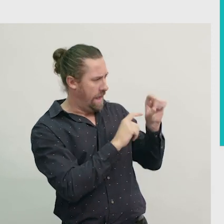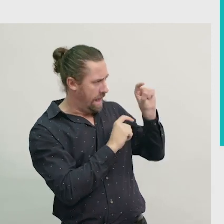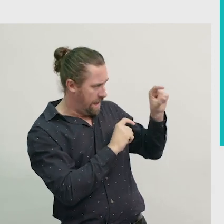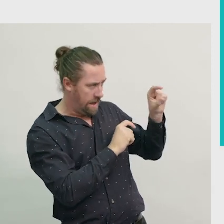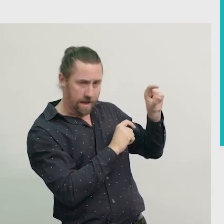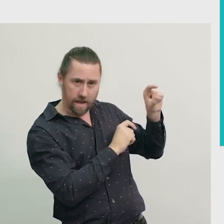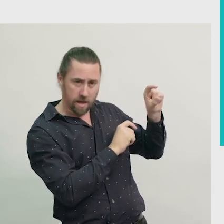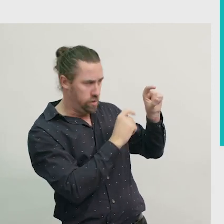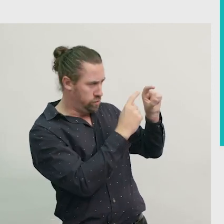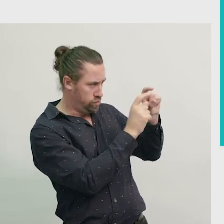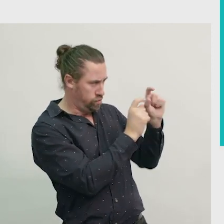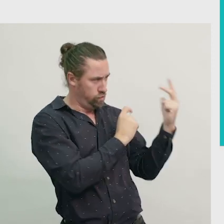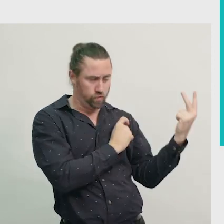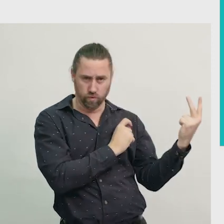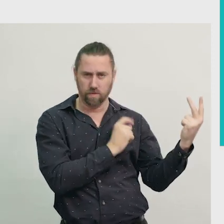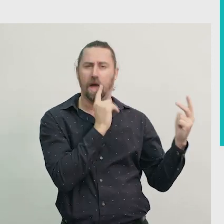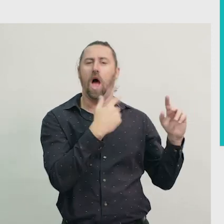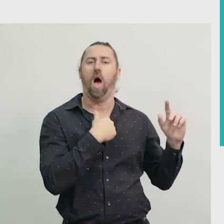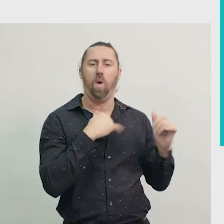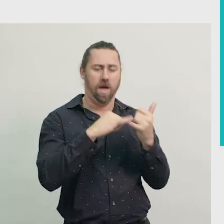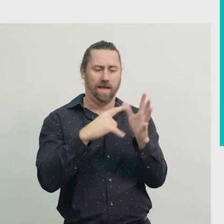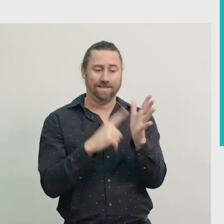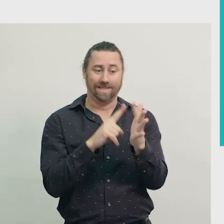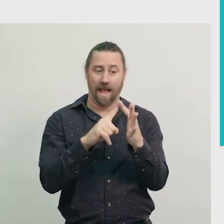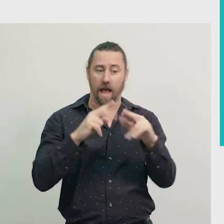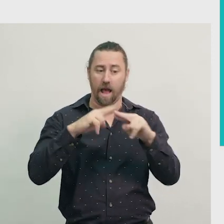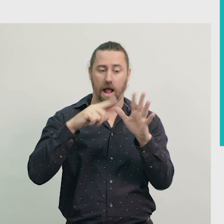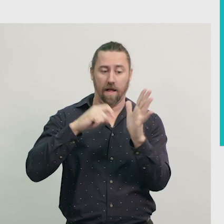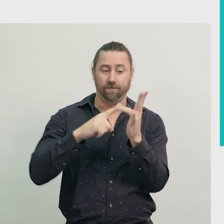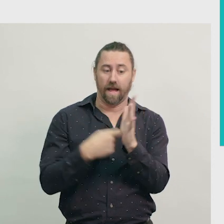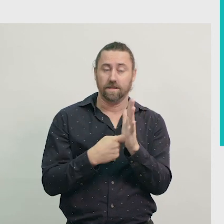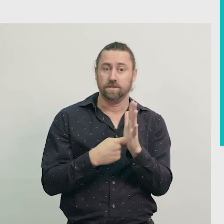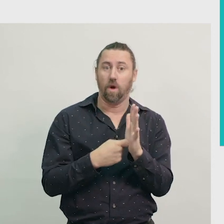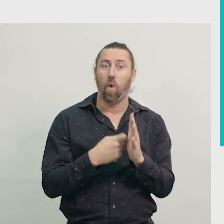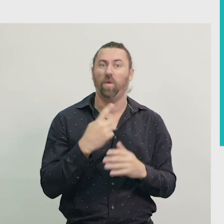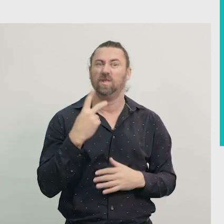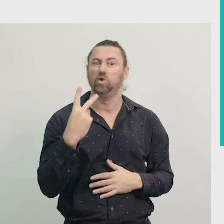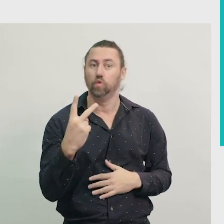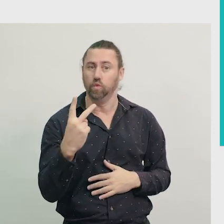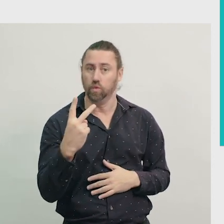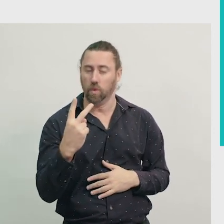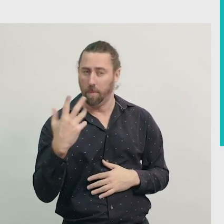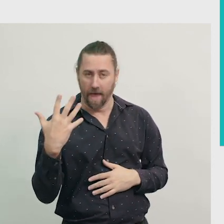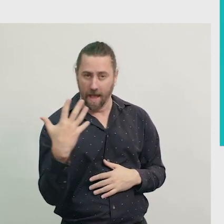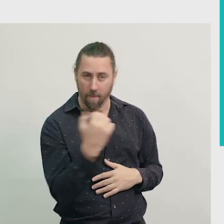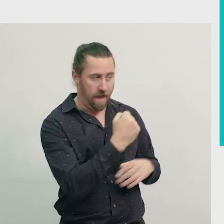Let's see if we can enlarge this rectangle by a scale factor of 2. This means we have to multiply each dimension by 2,